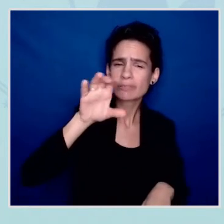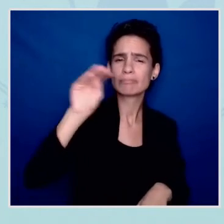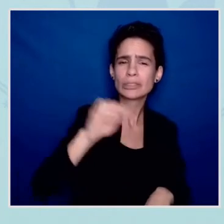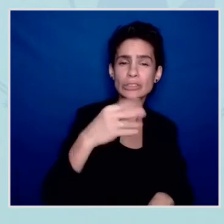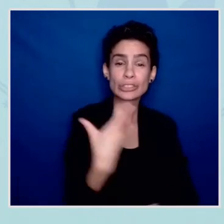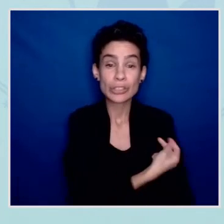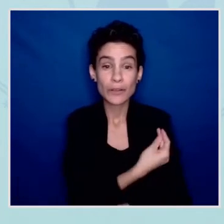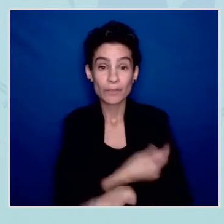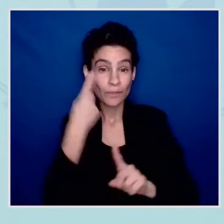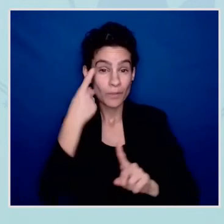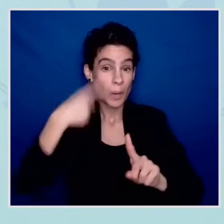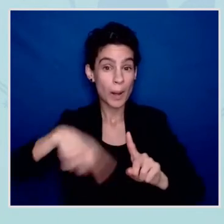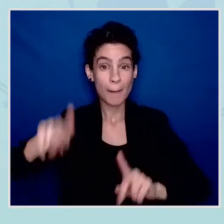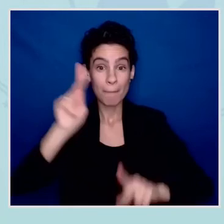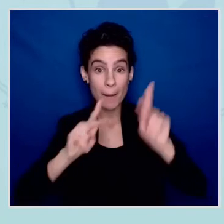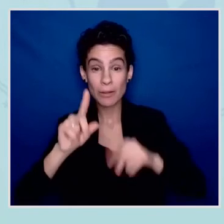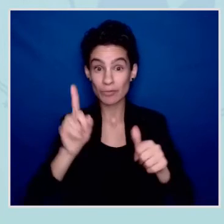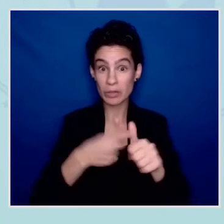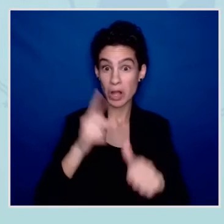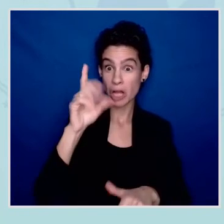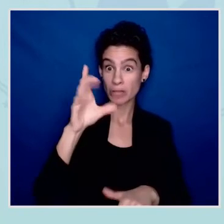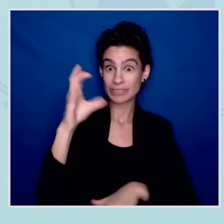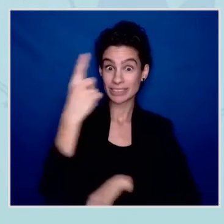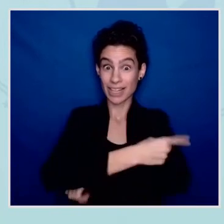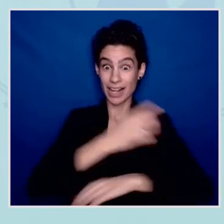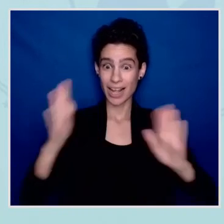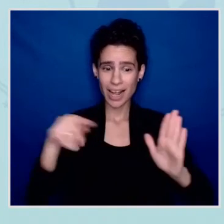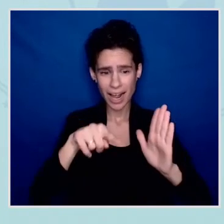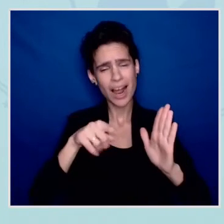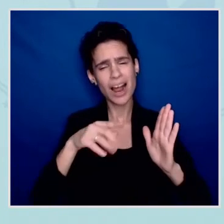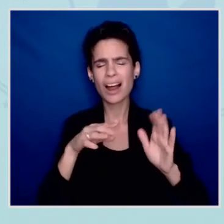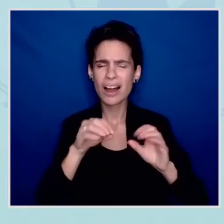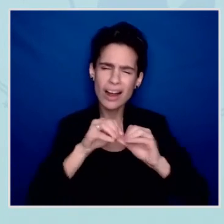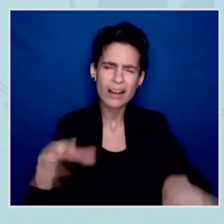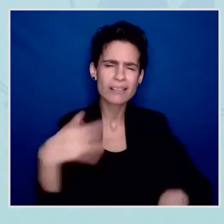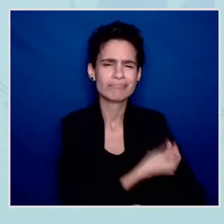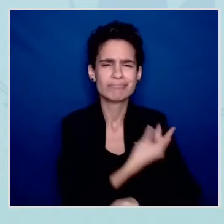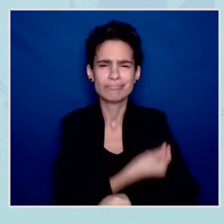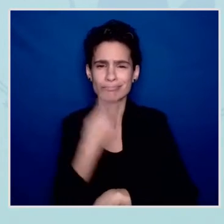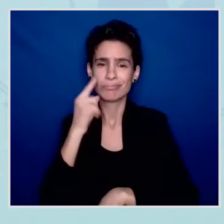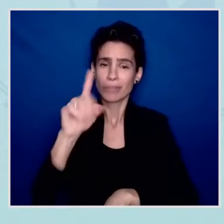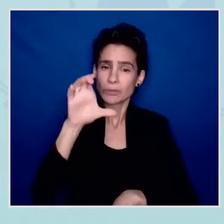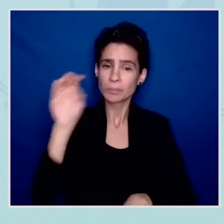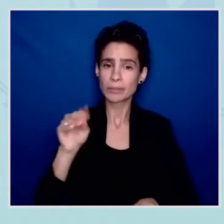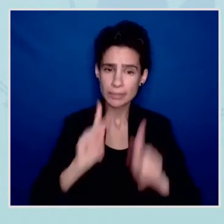LOGISTICAL CONCERN OF HOW WE DO THAT. I AM COMMITTED TO GET 100